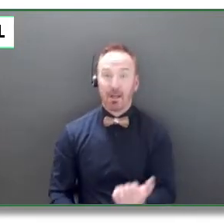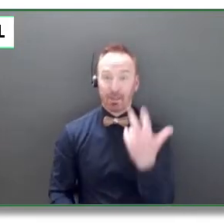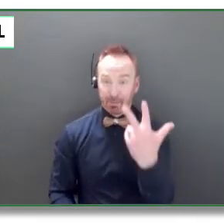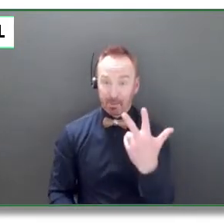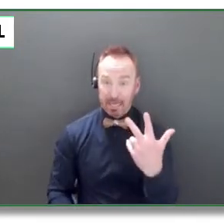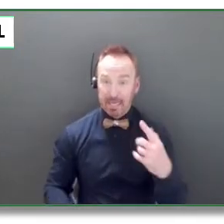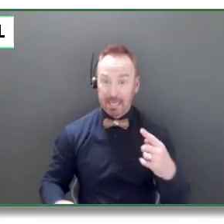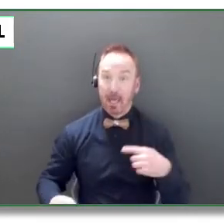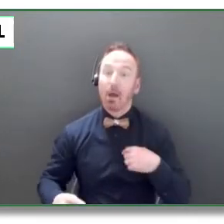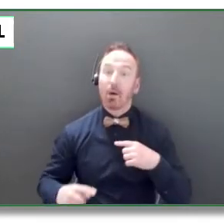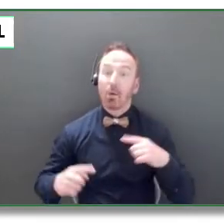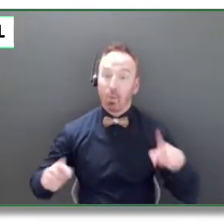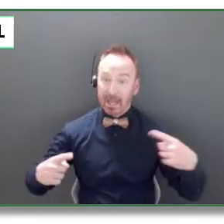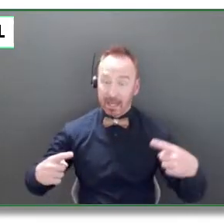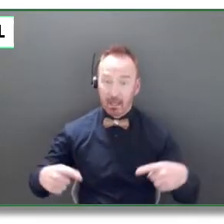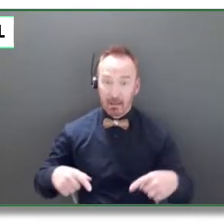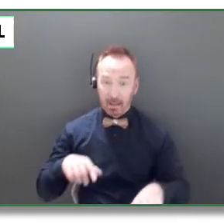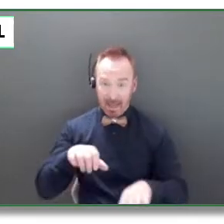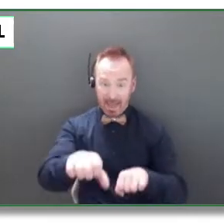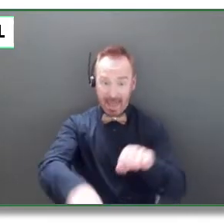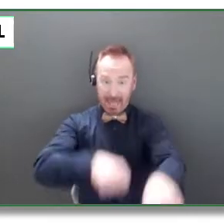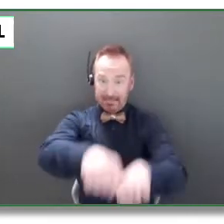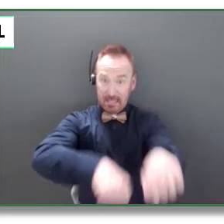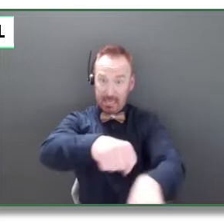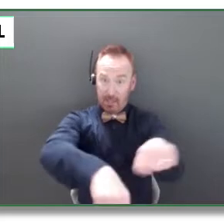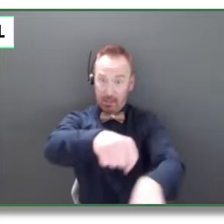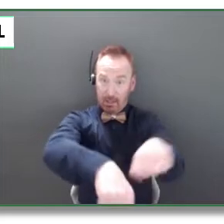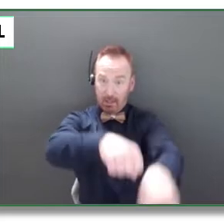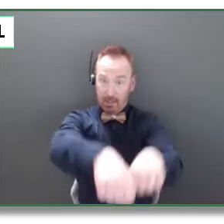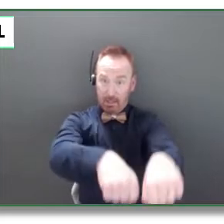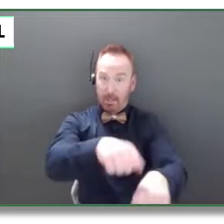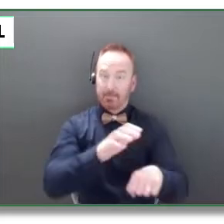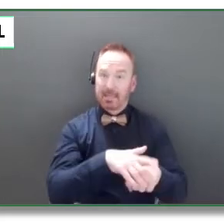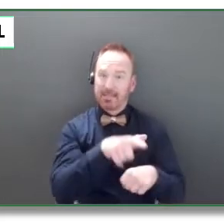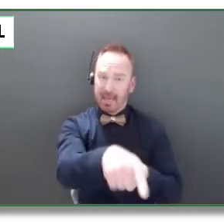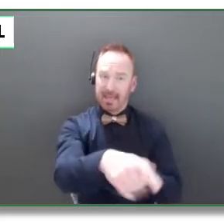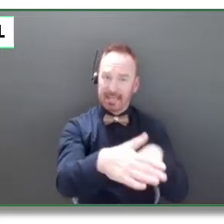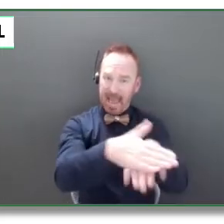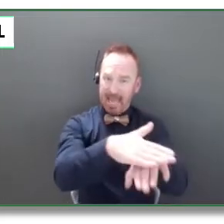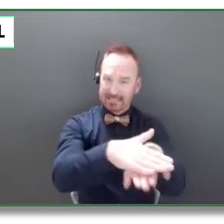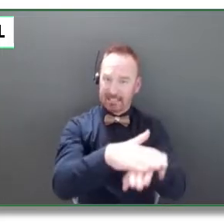They can access a lot more trail than versus somebody who's using a off-road